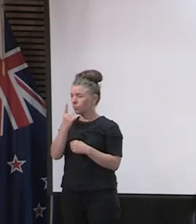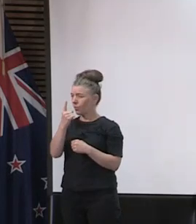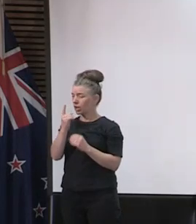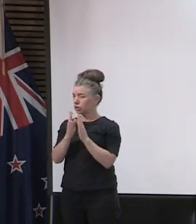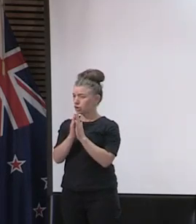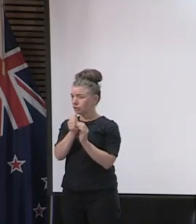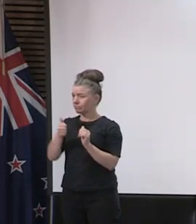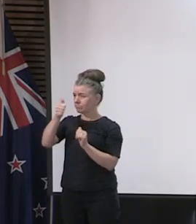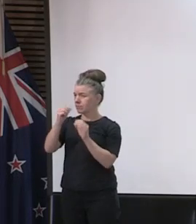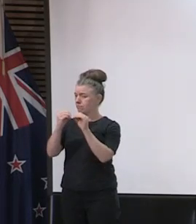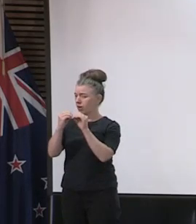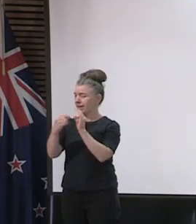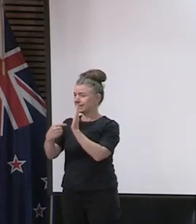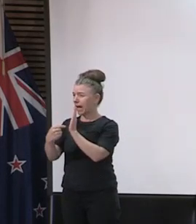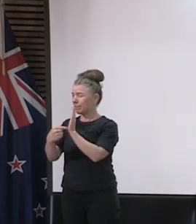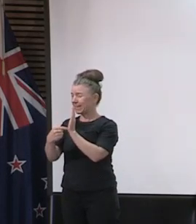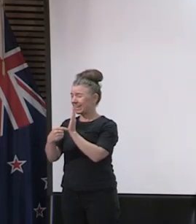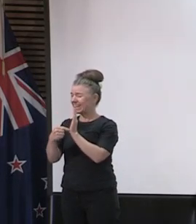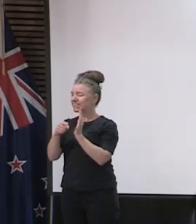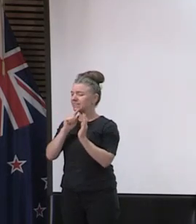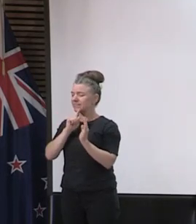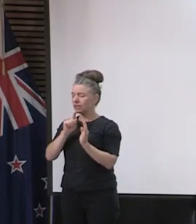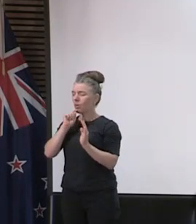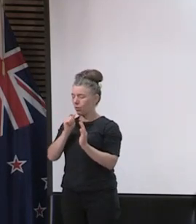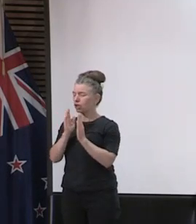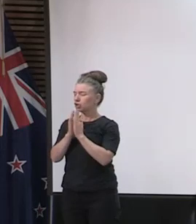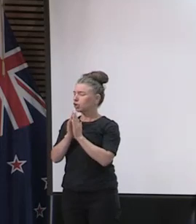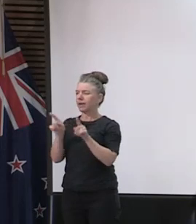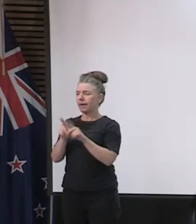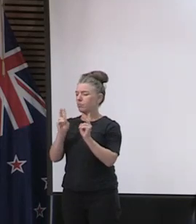(SPEAKS INDISTINCTLY) vowing to go ahead with the church service